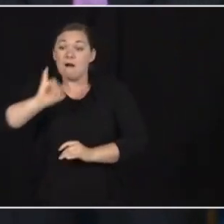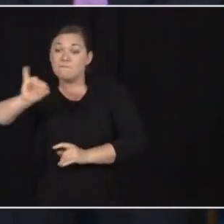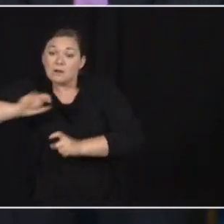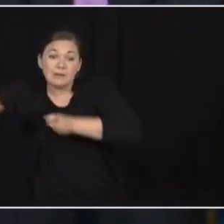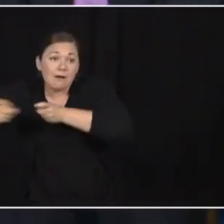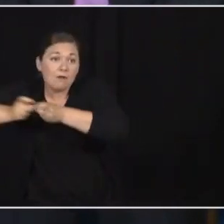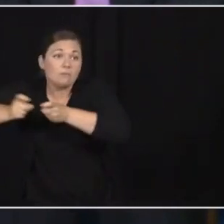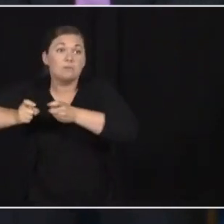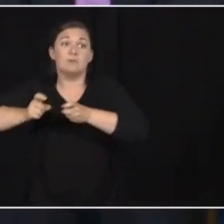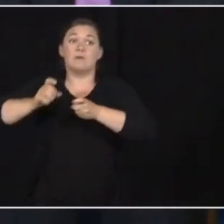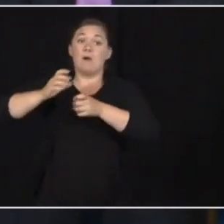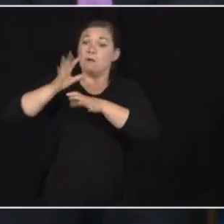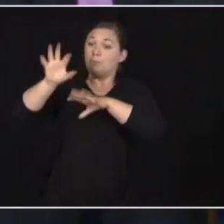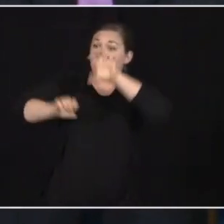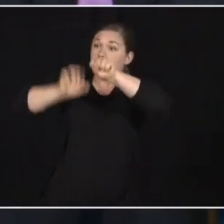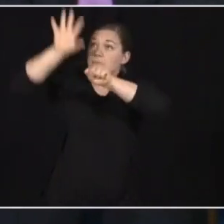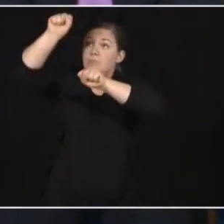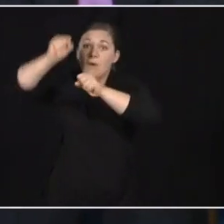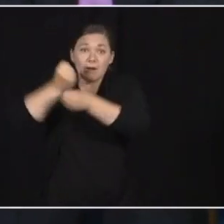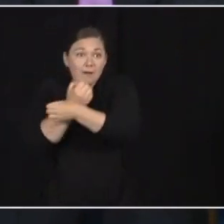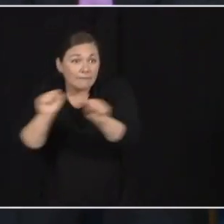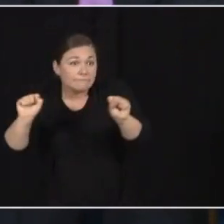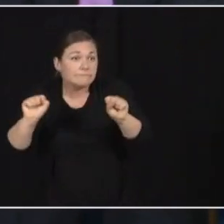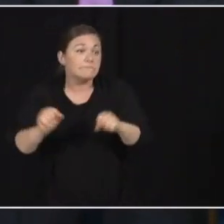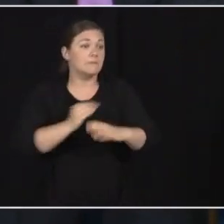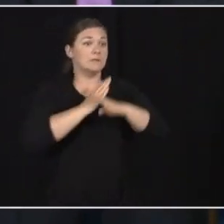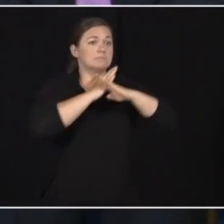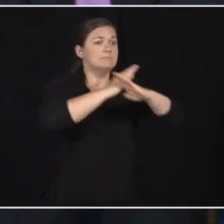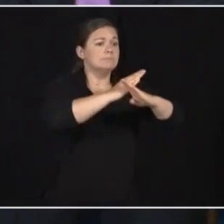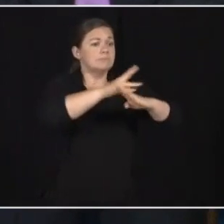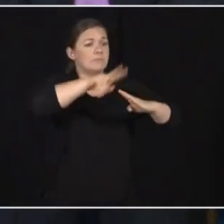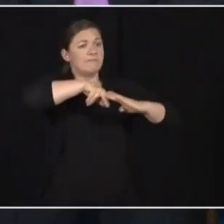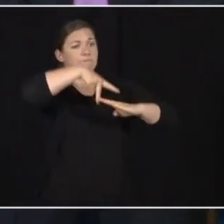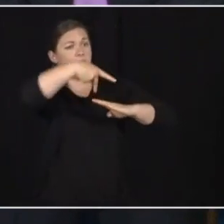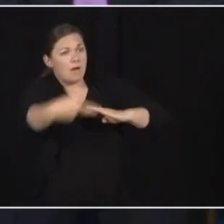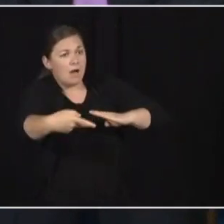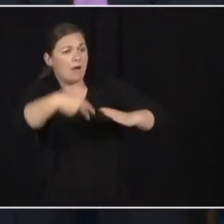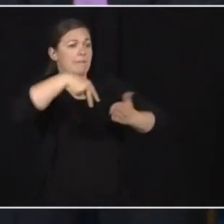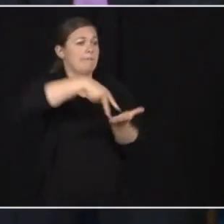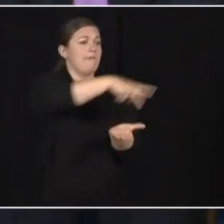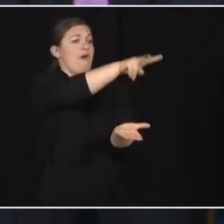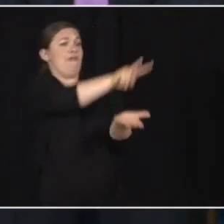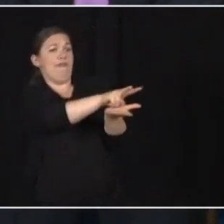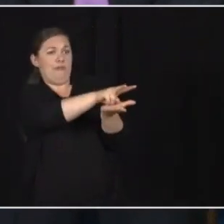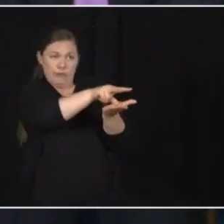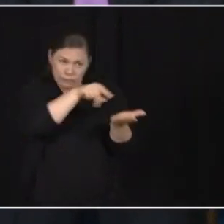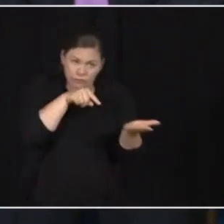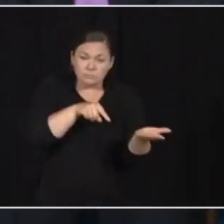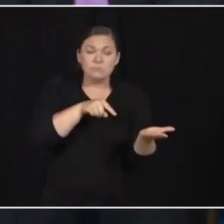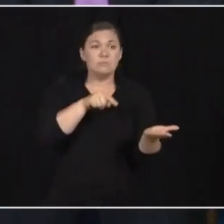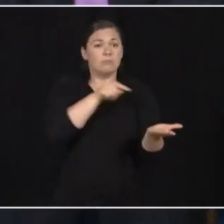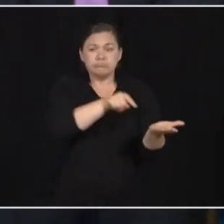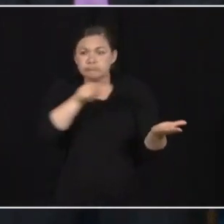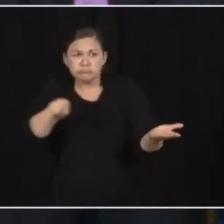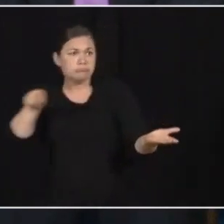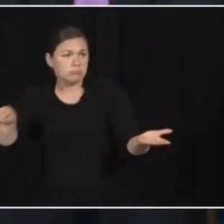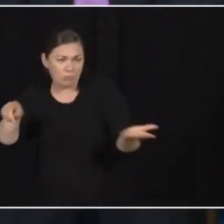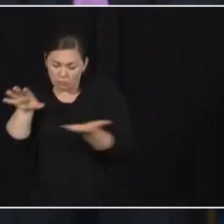ladder safety, and preventing slips trips and falls. These courses will provide job seekers with the confidence to safely enter